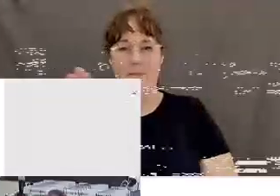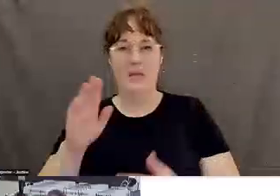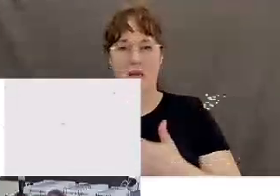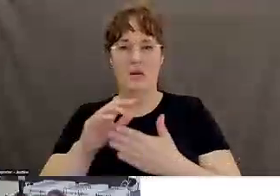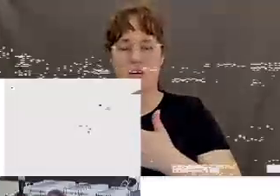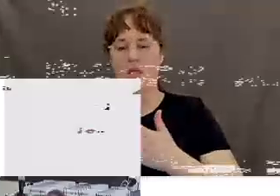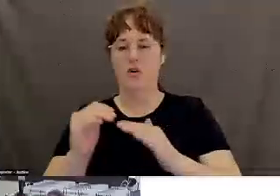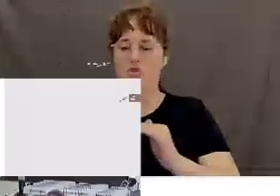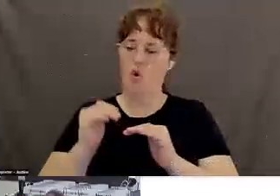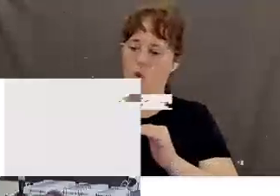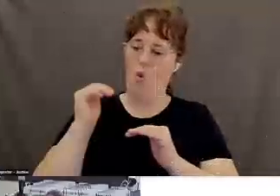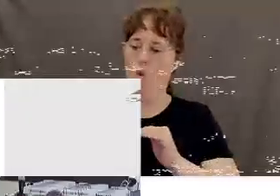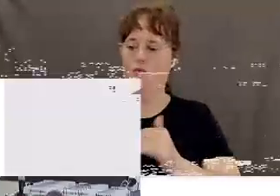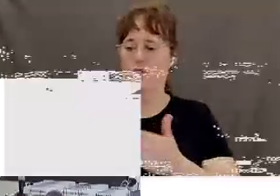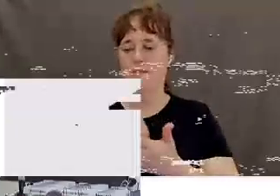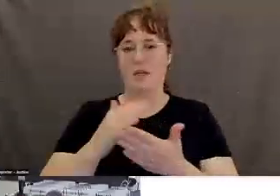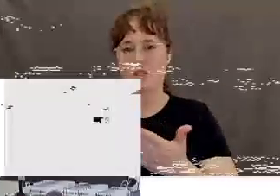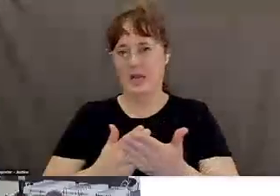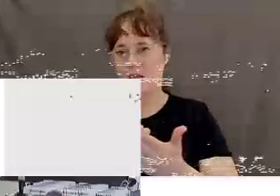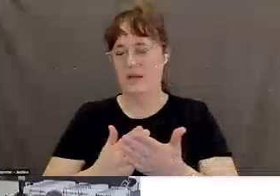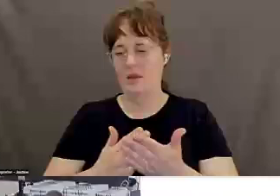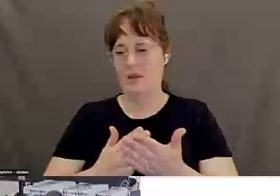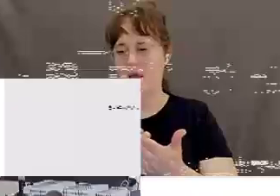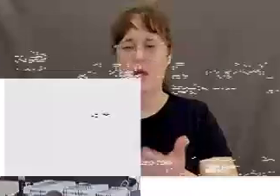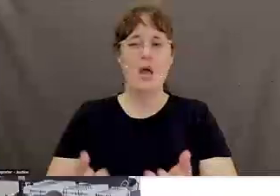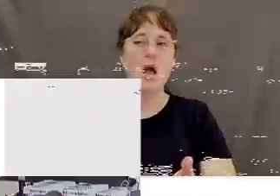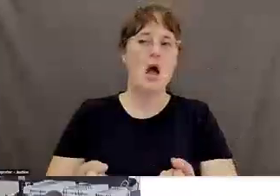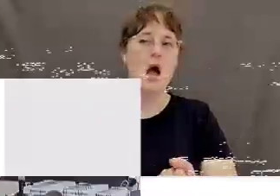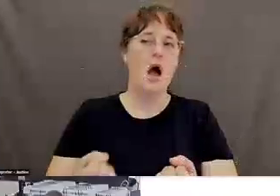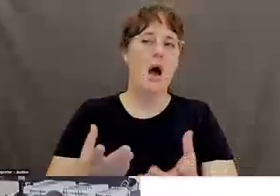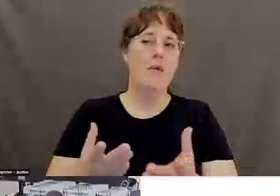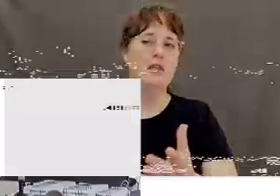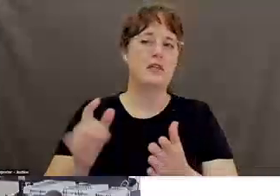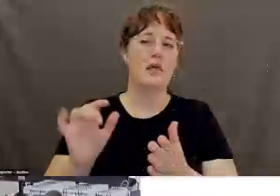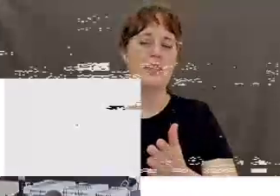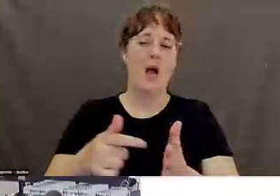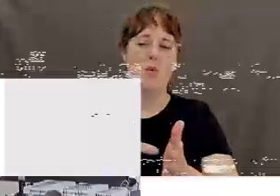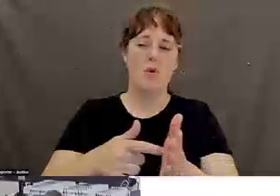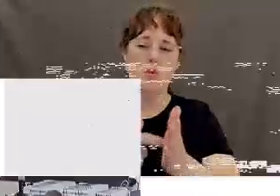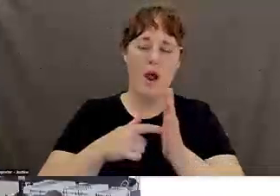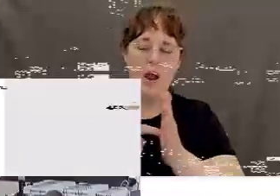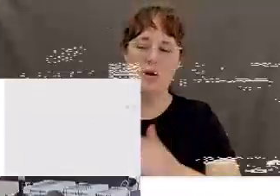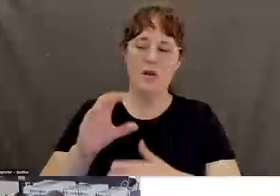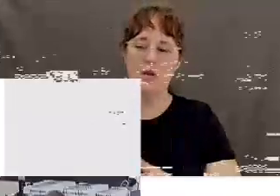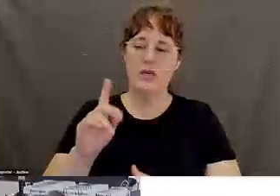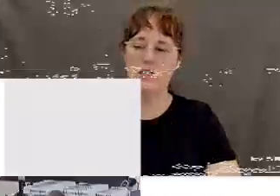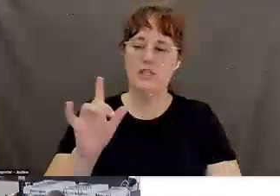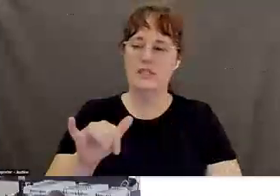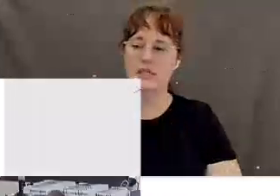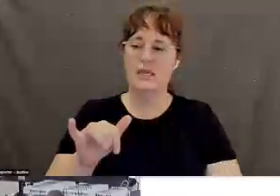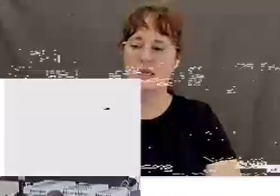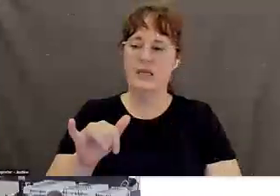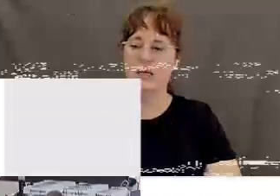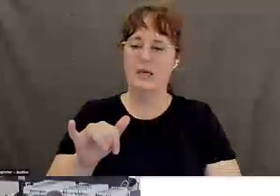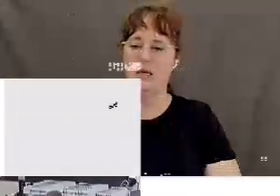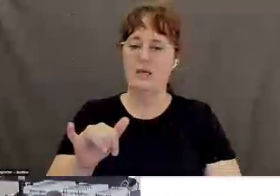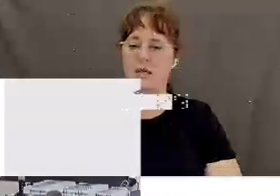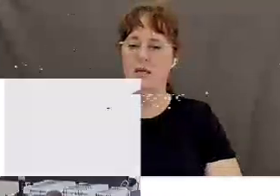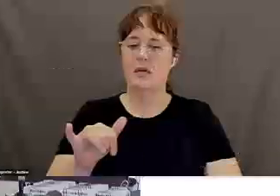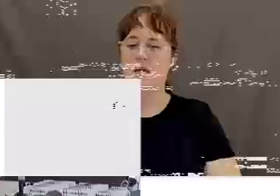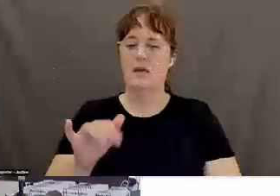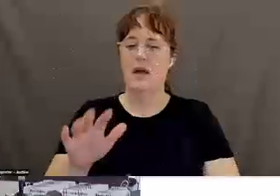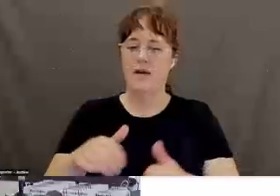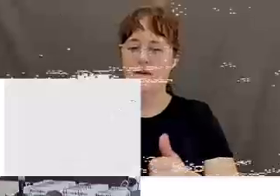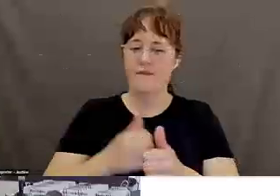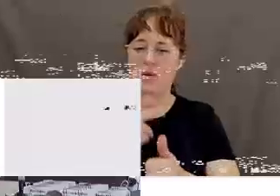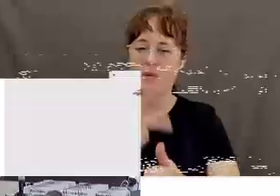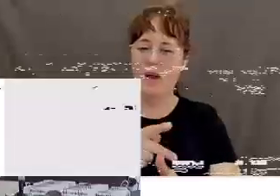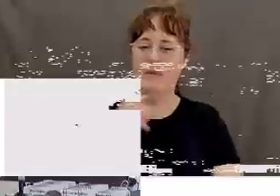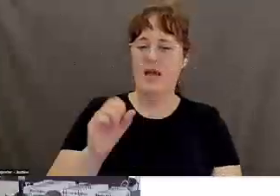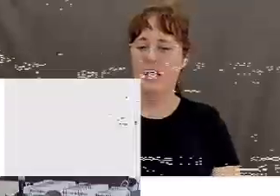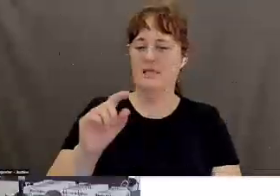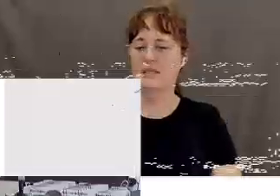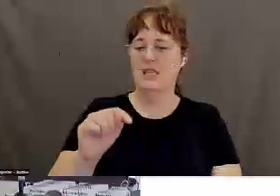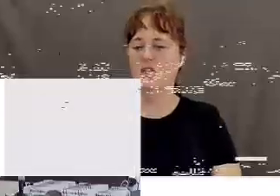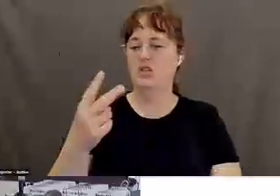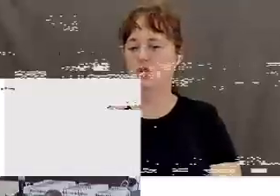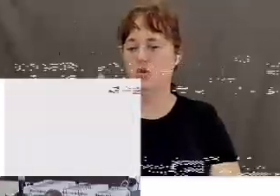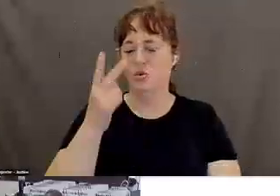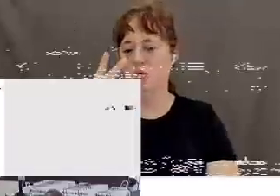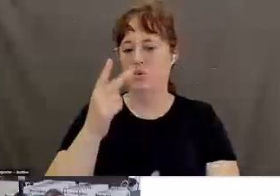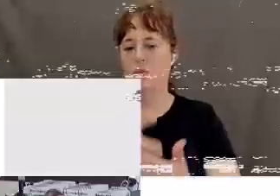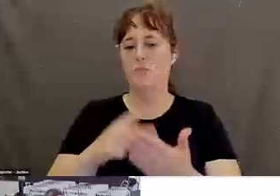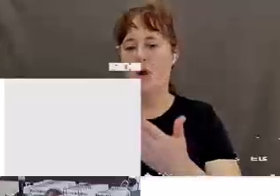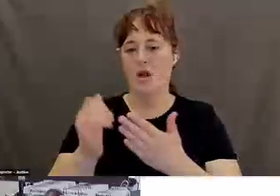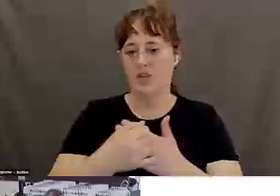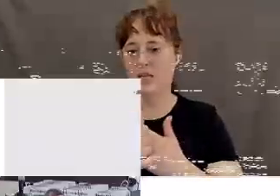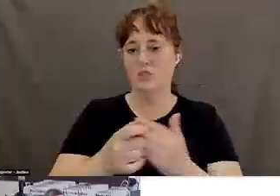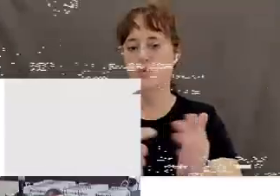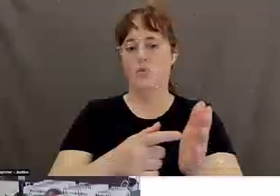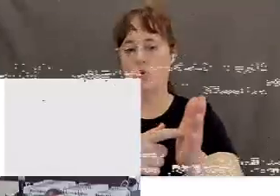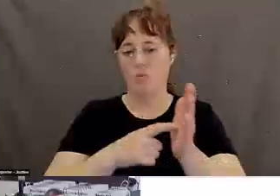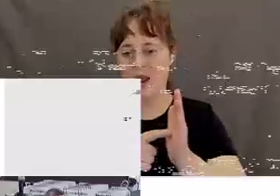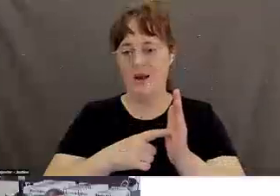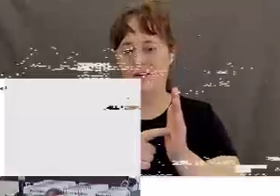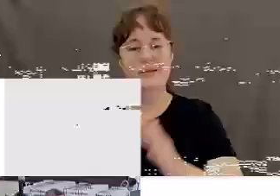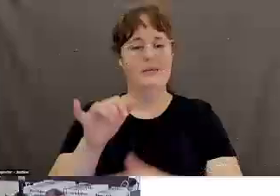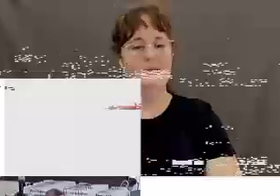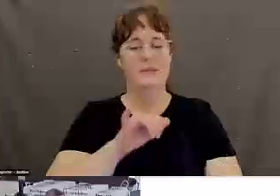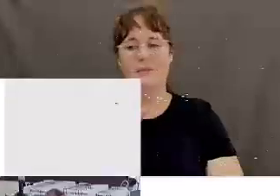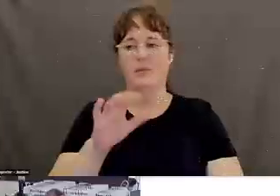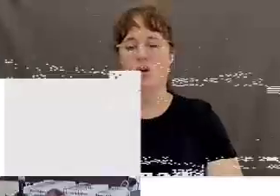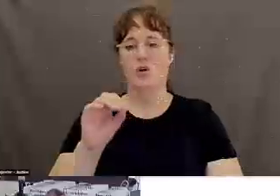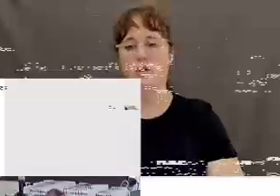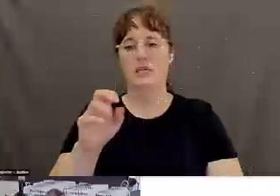Boardroom: budget. How much of that is required contingency? Following up with that is, have ST2 projects required a similar amount of contingency? And as the project progresses, I assume that we are relieved of some of